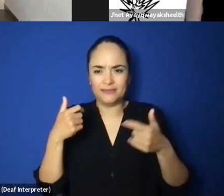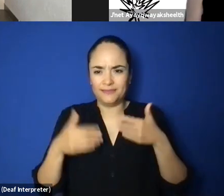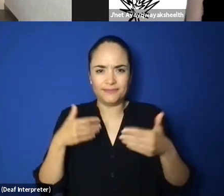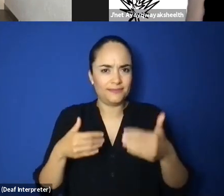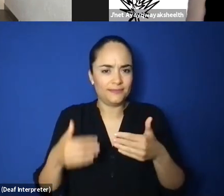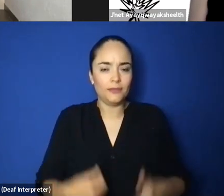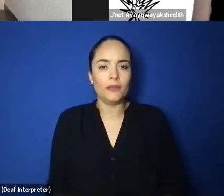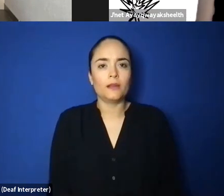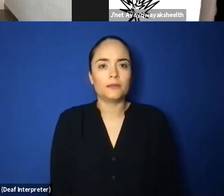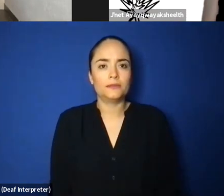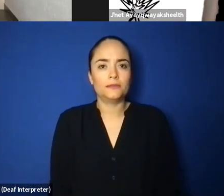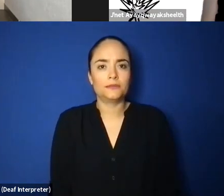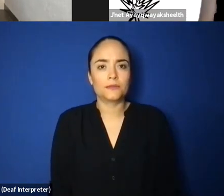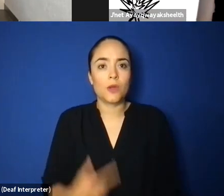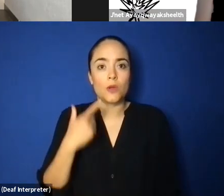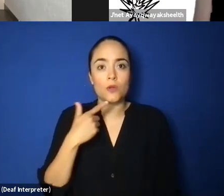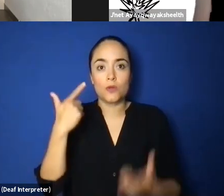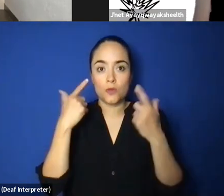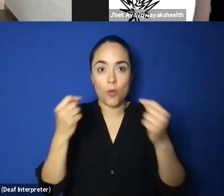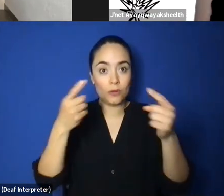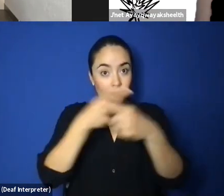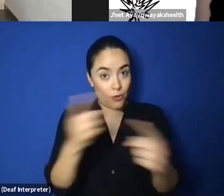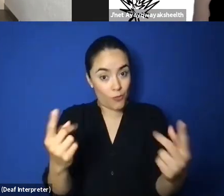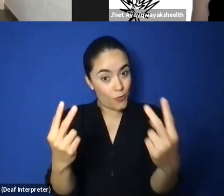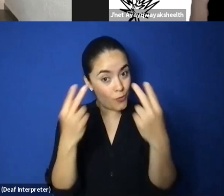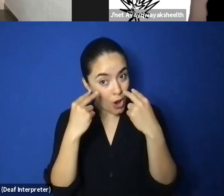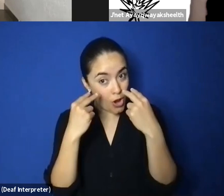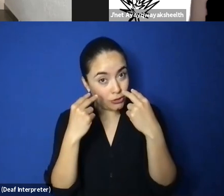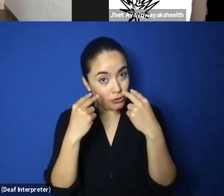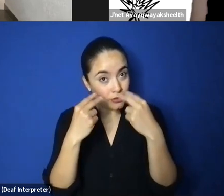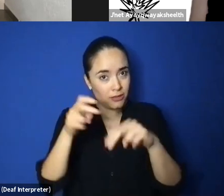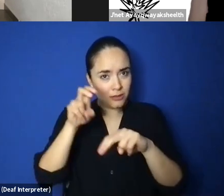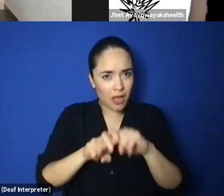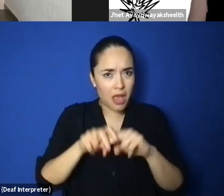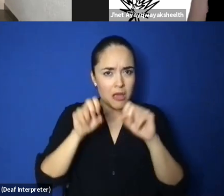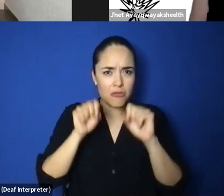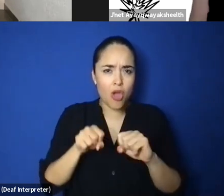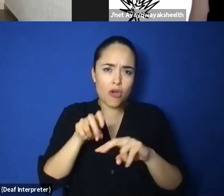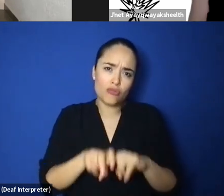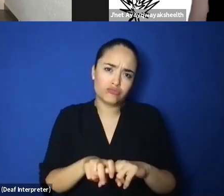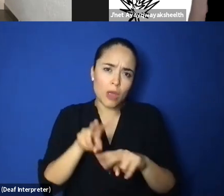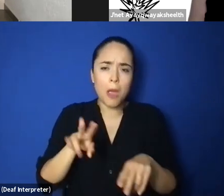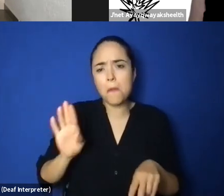I want you, wherever you are, and if you're sitting, you can just do it with your feet. I'm gonna say go, and then I want you to try to go as fast, fast, fast as you can. Left-left, right-right, left-left, right-